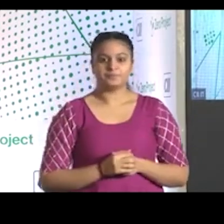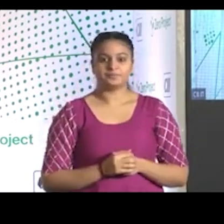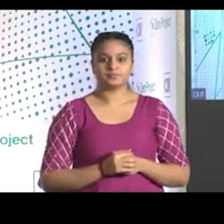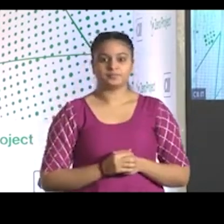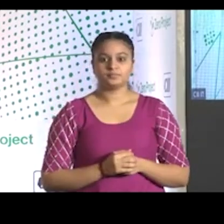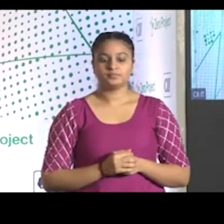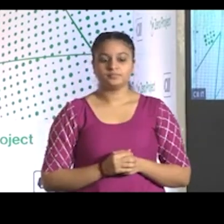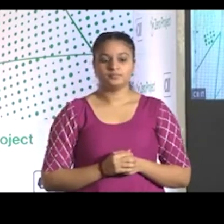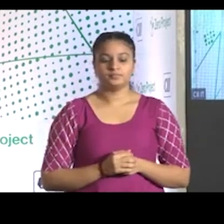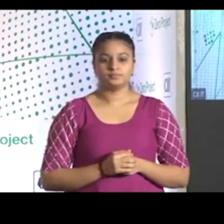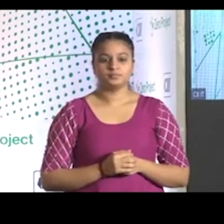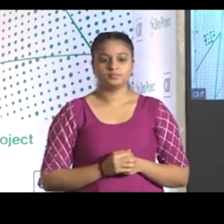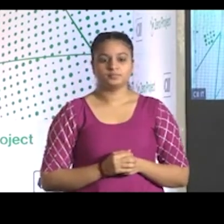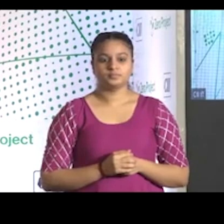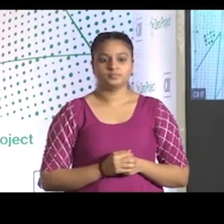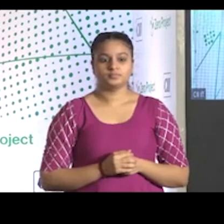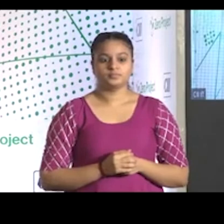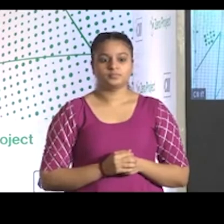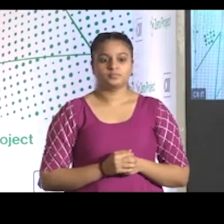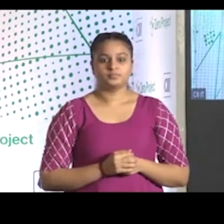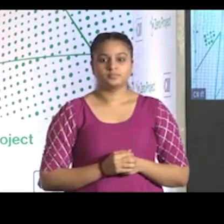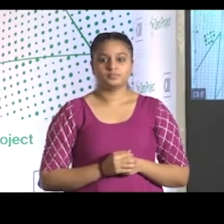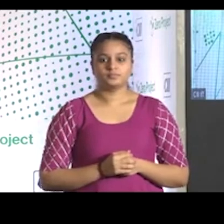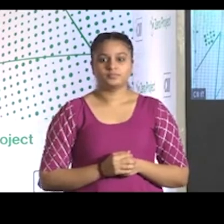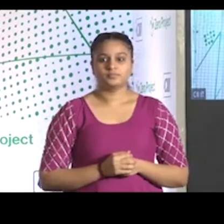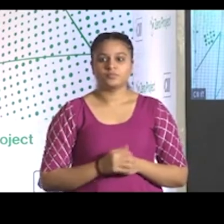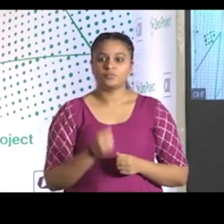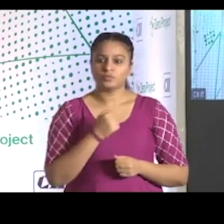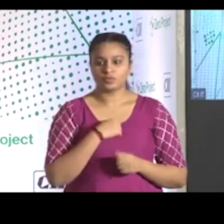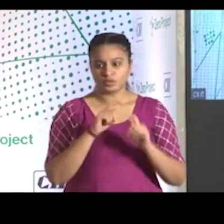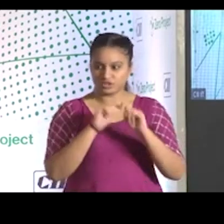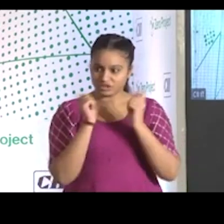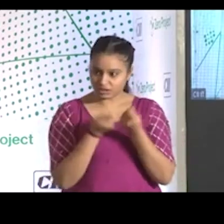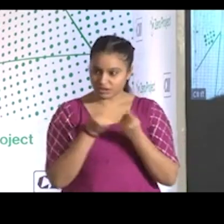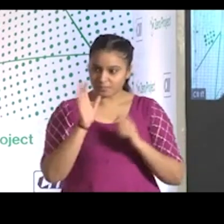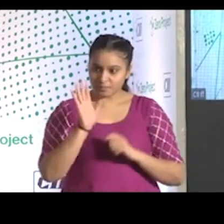and we had Monti German as well, who began